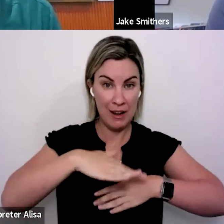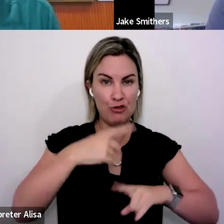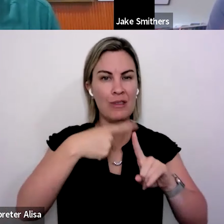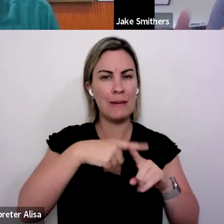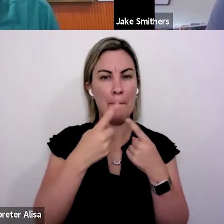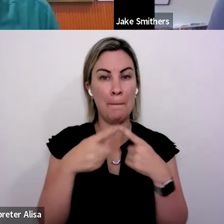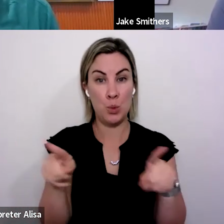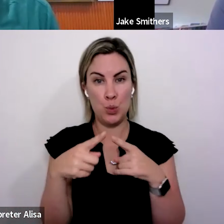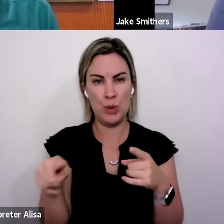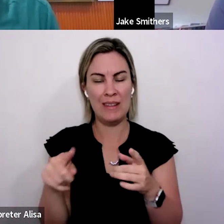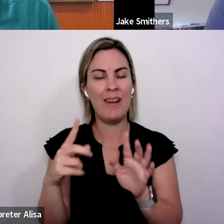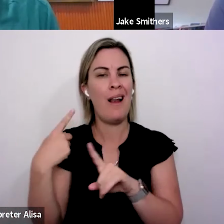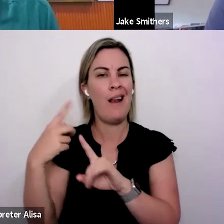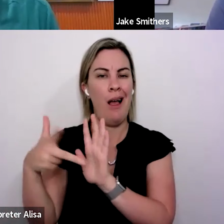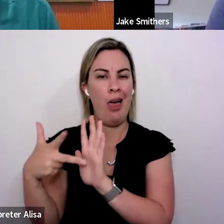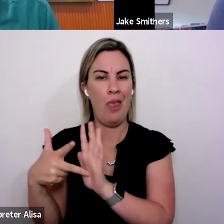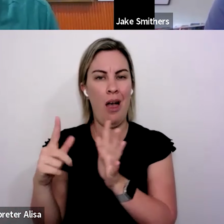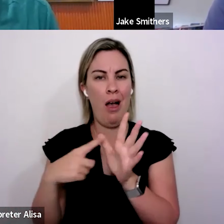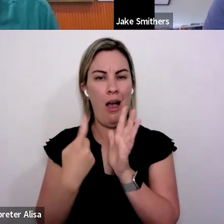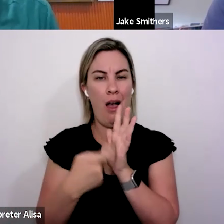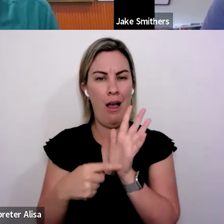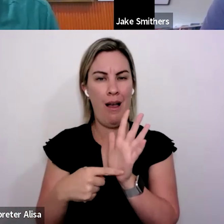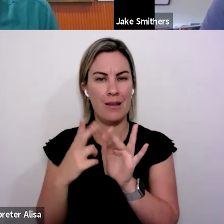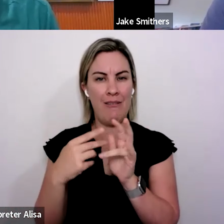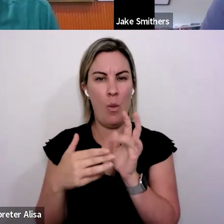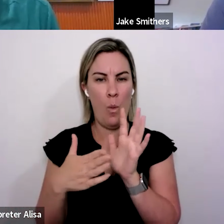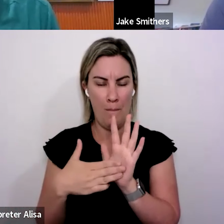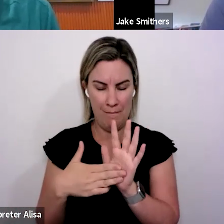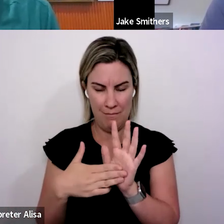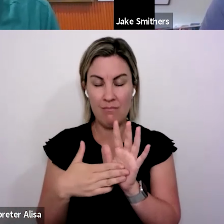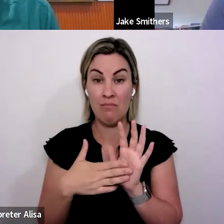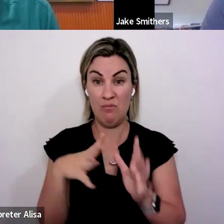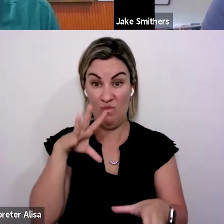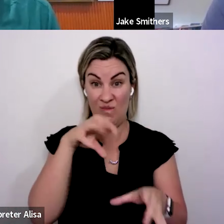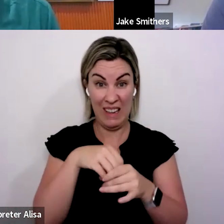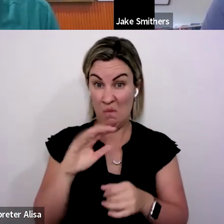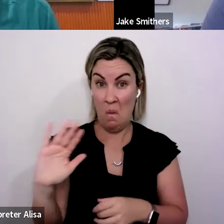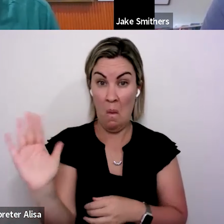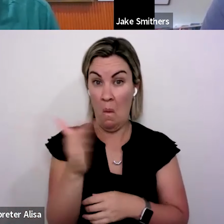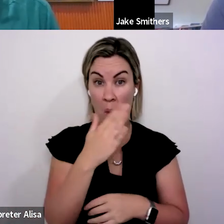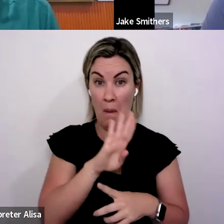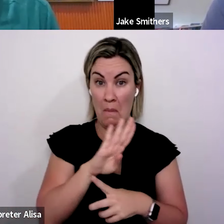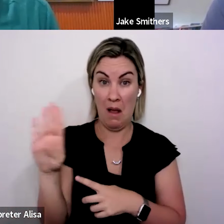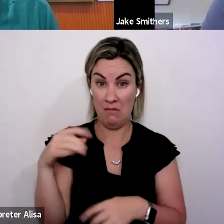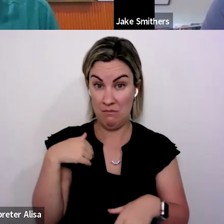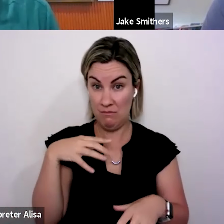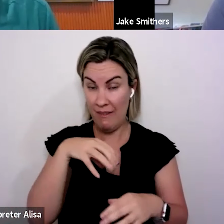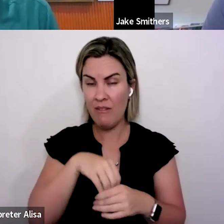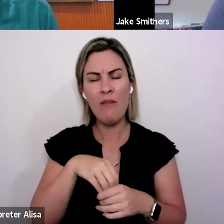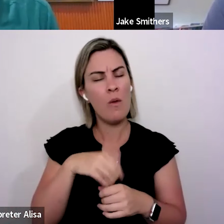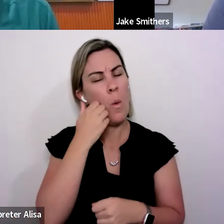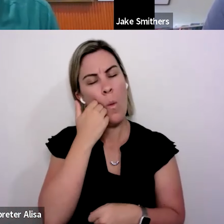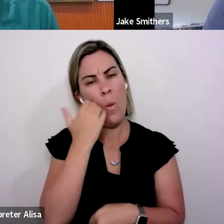Within all of these panels, it is relaying the importance of following the First Nations Protocols,